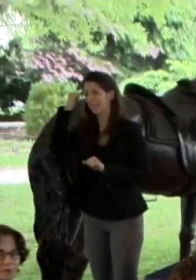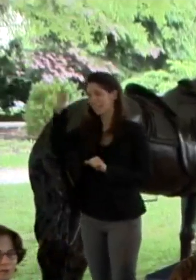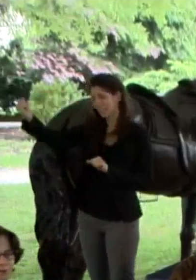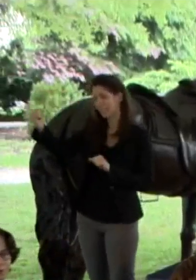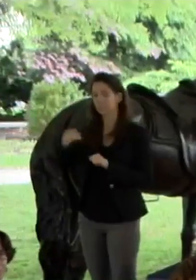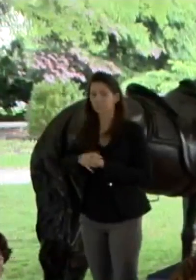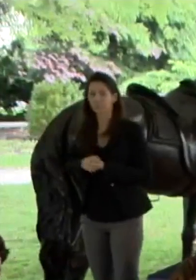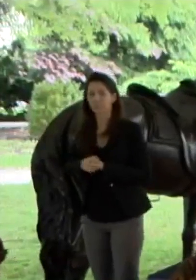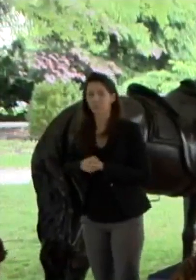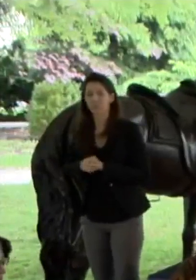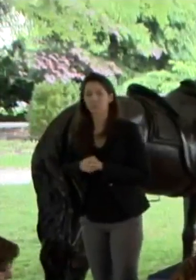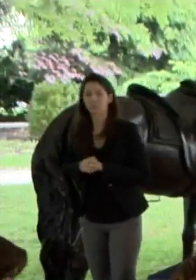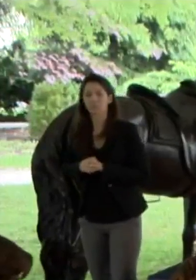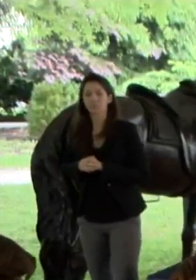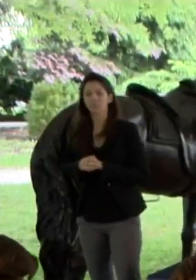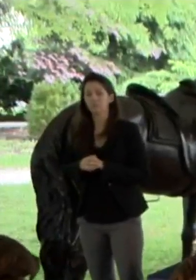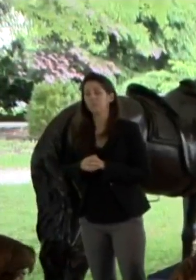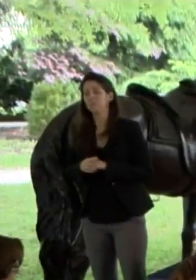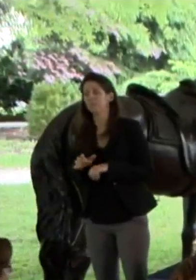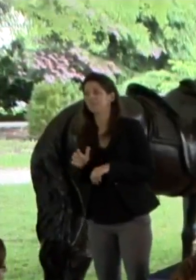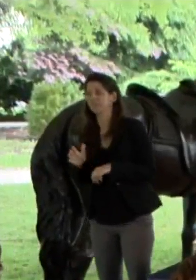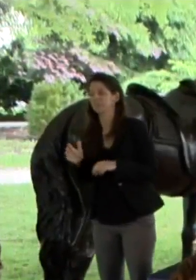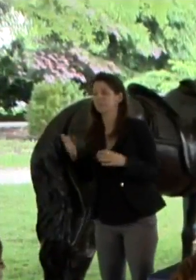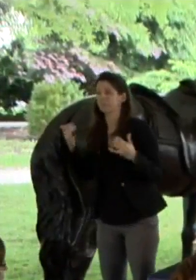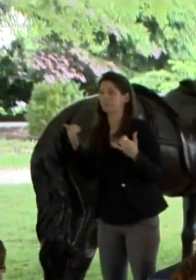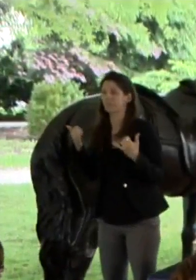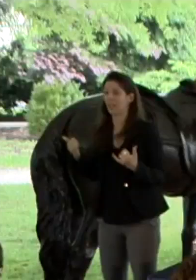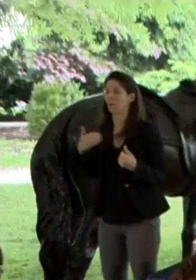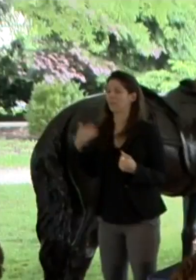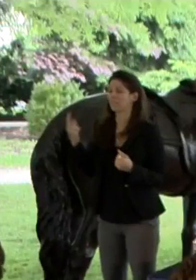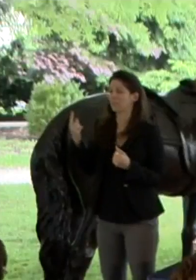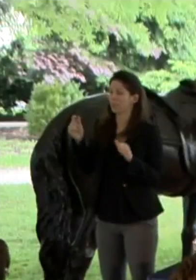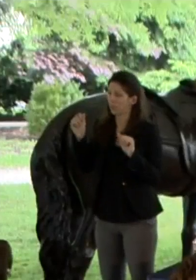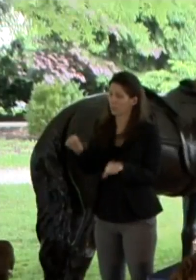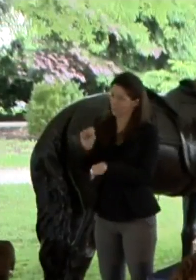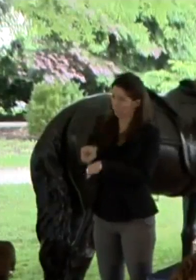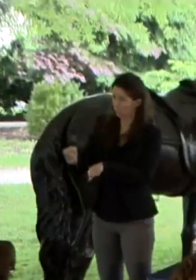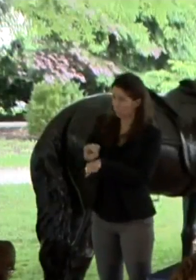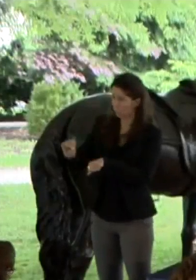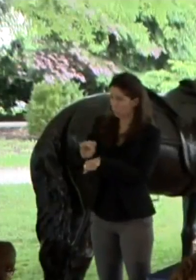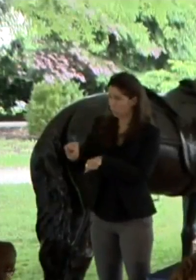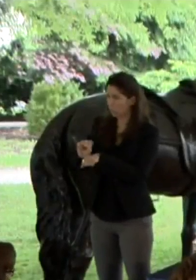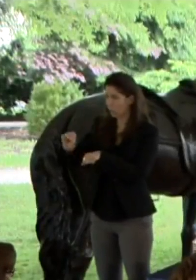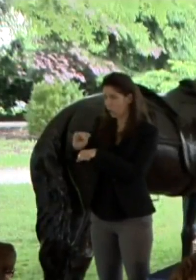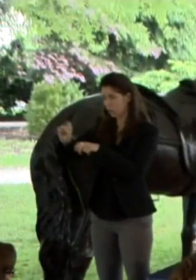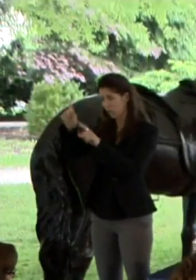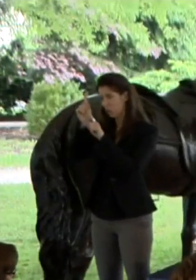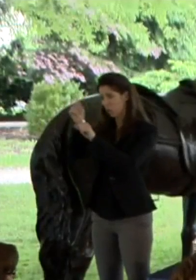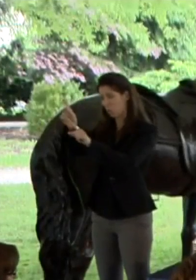ALL OF THE COMMISSION MEMBERS FOR PUTTING THIS FORWARD.